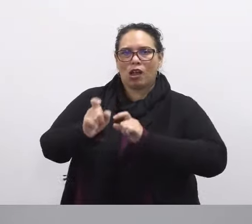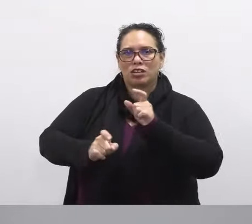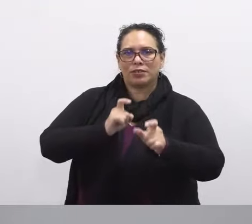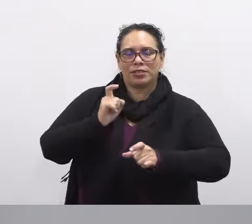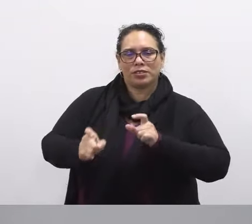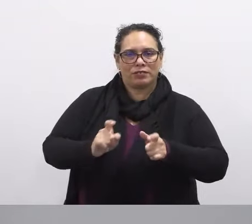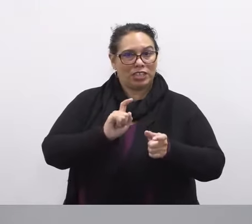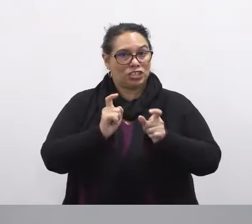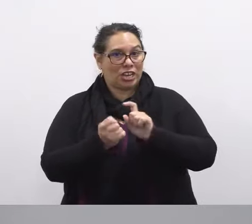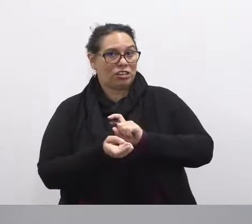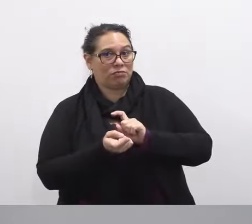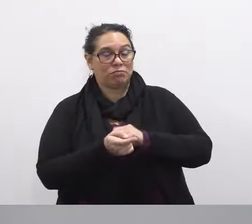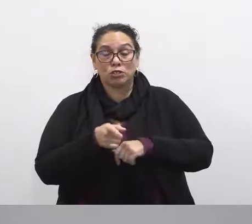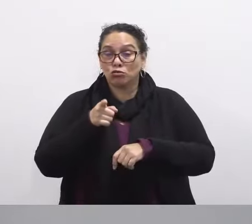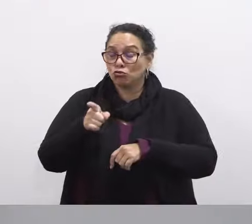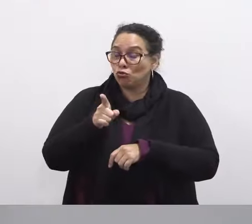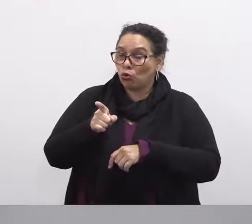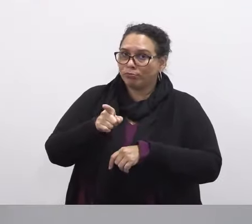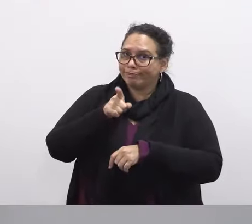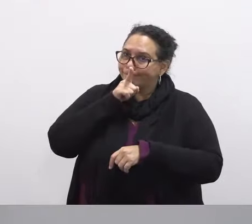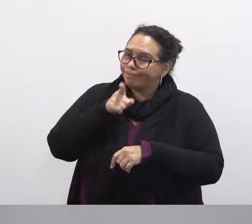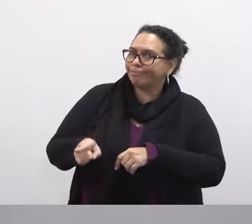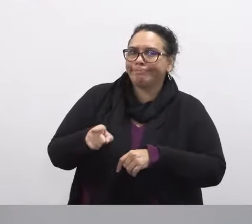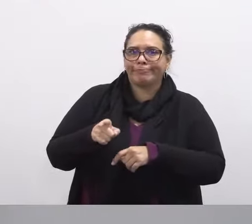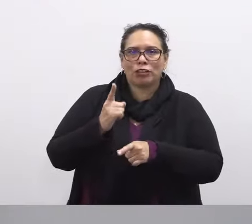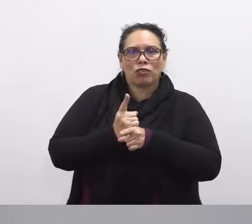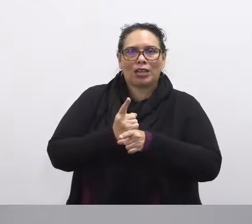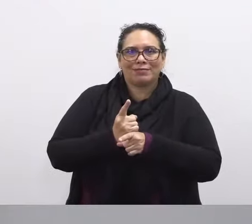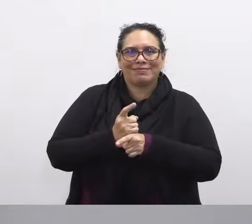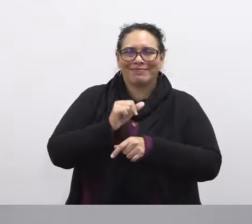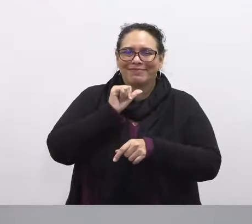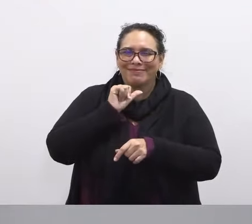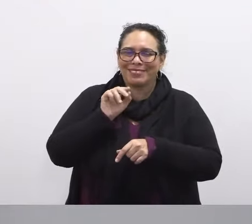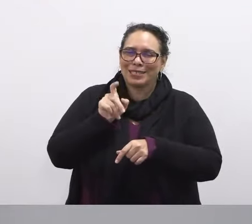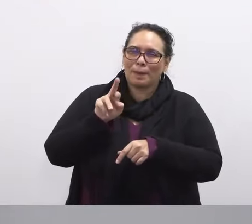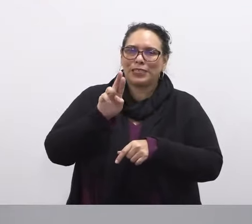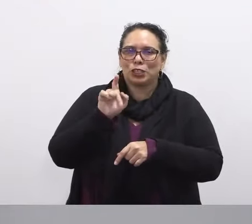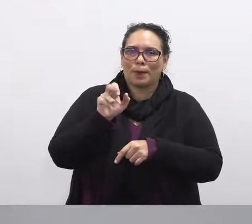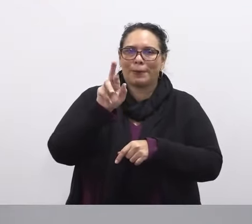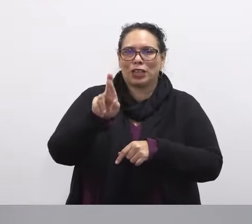So you're absolutely right Mr. Miller, it's not just about the history of African Americans,